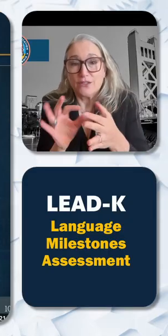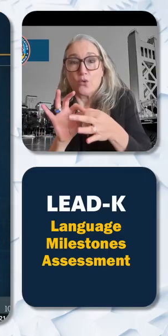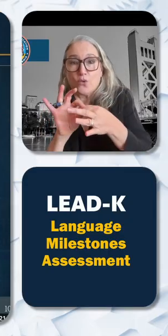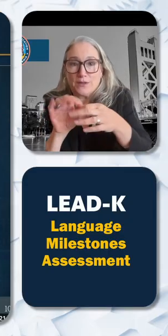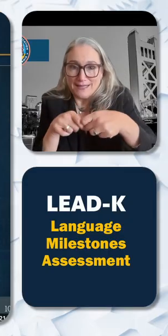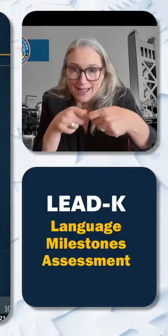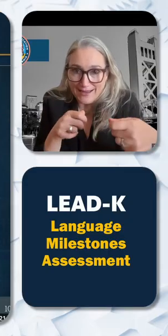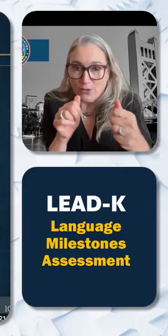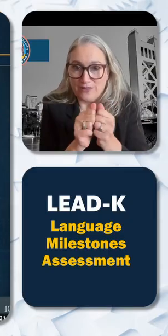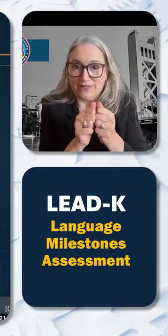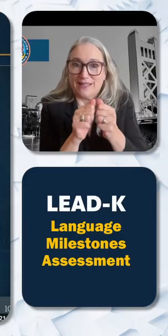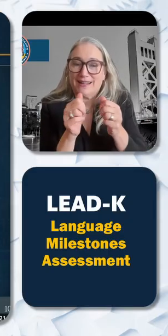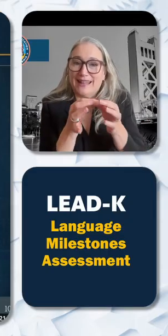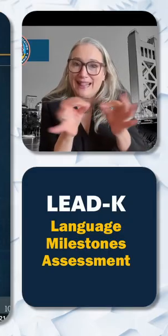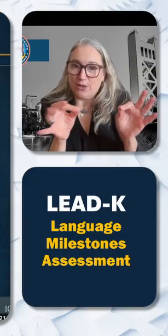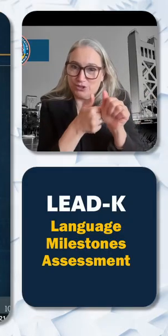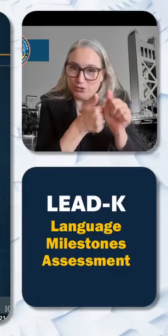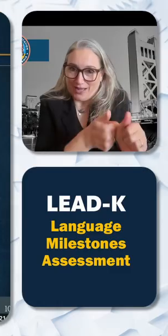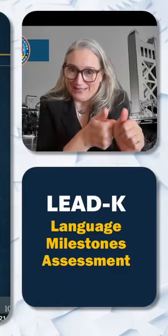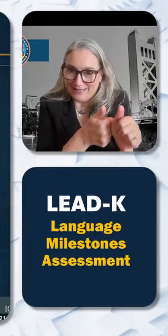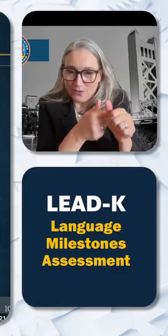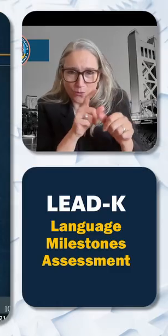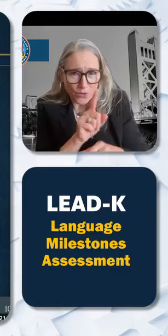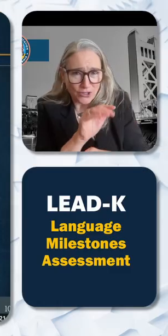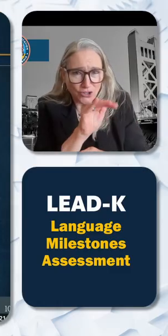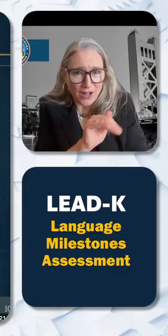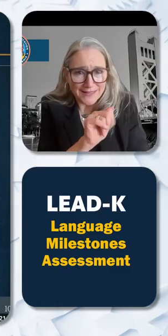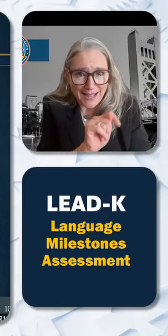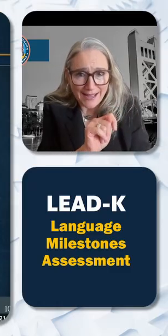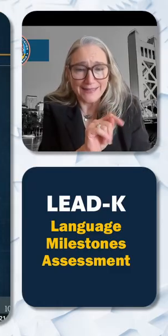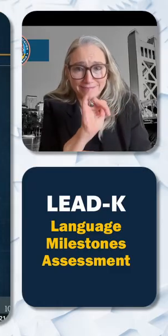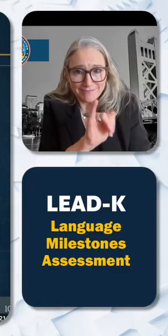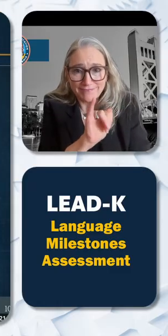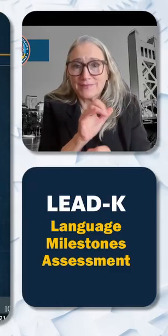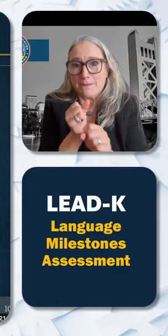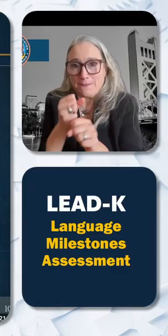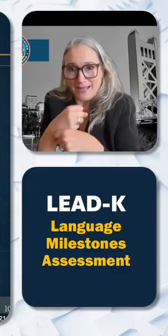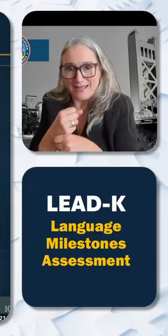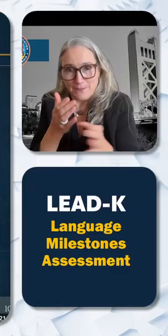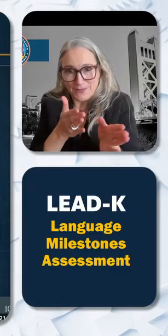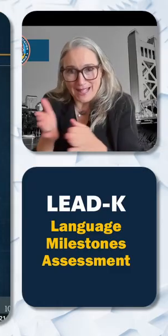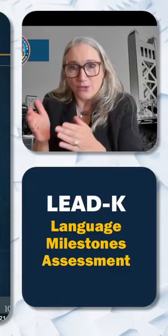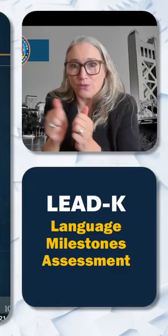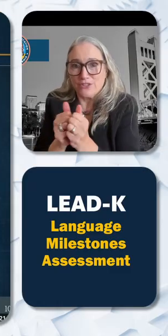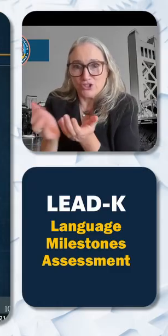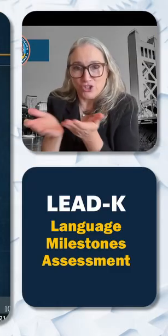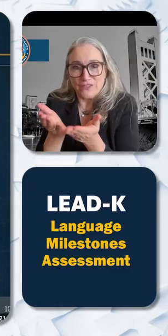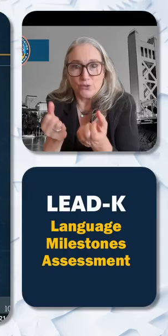to ensure that language goals and services tie in with language tracking. Where is the child at?